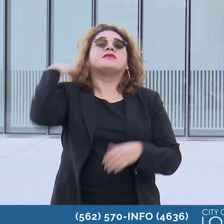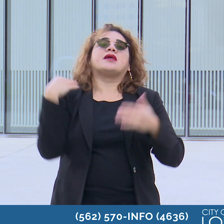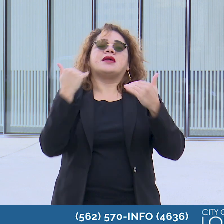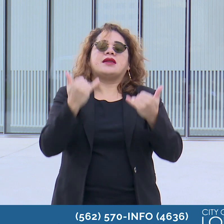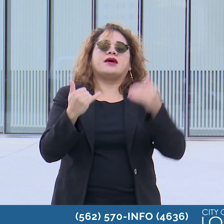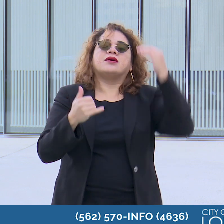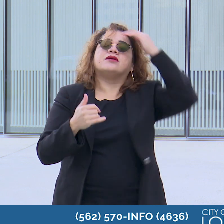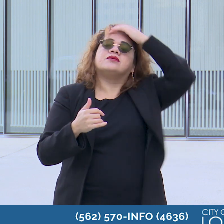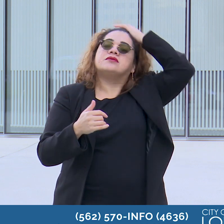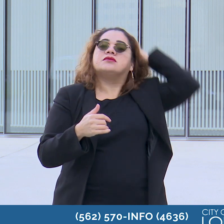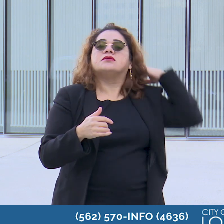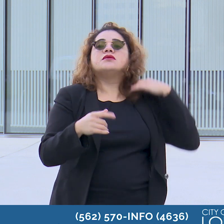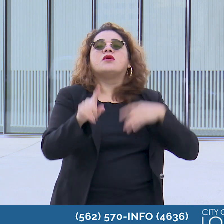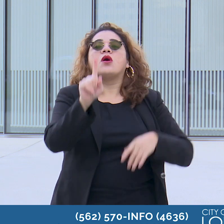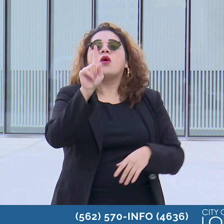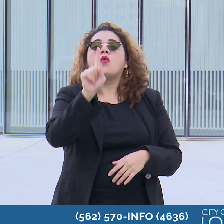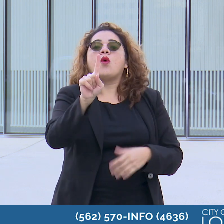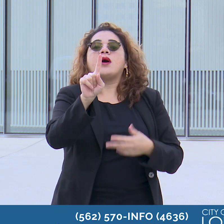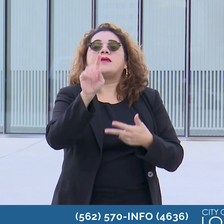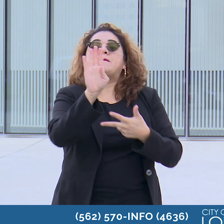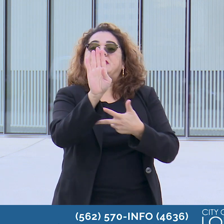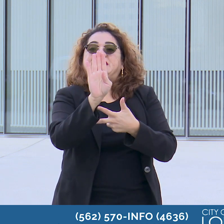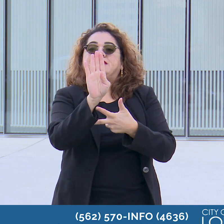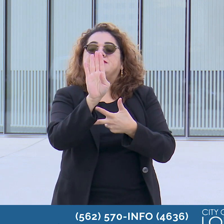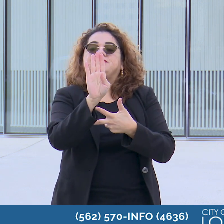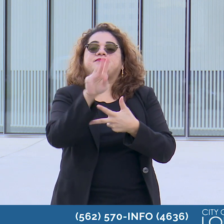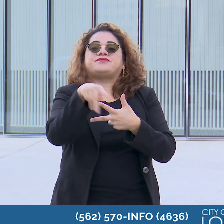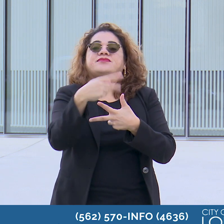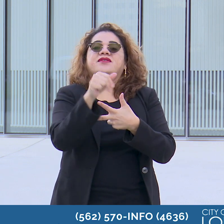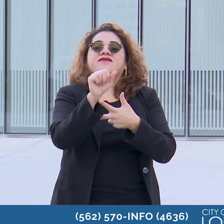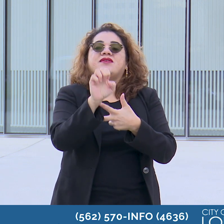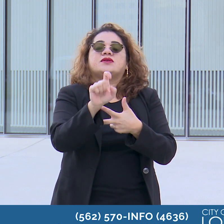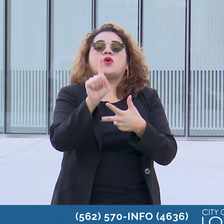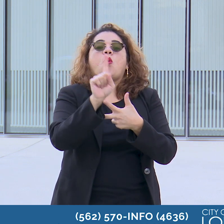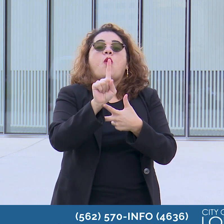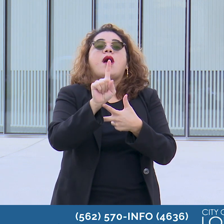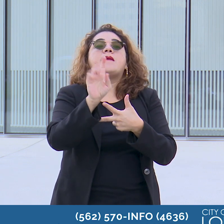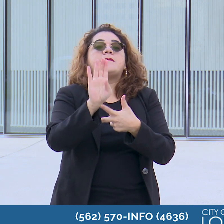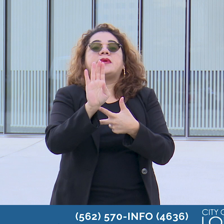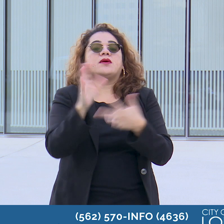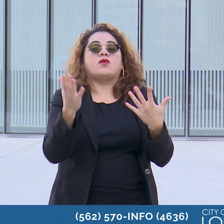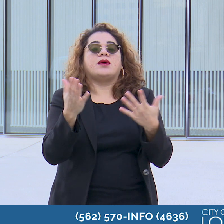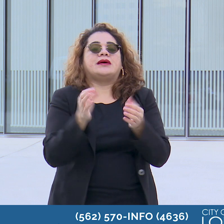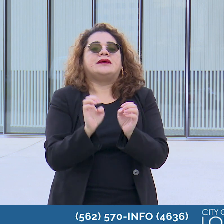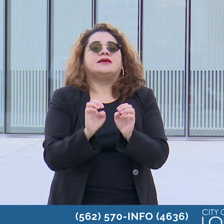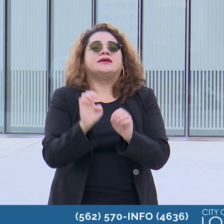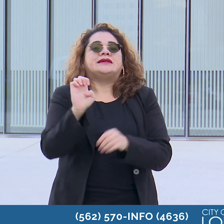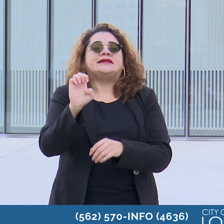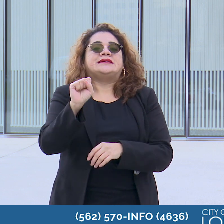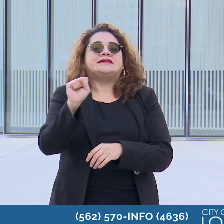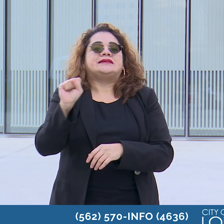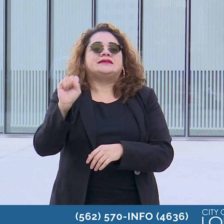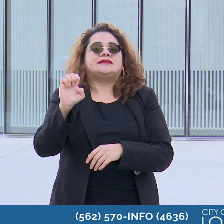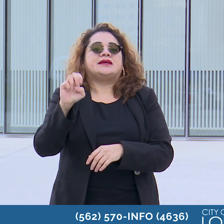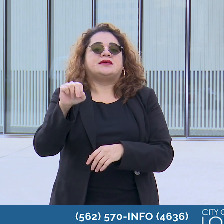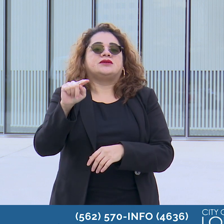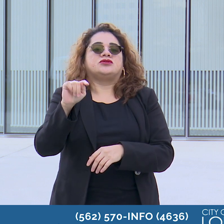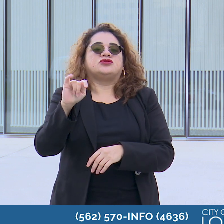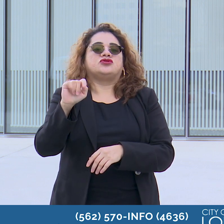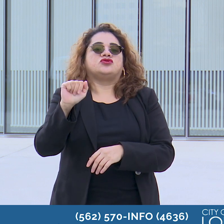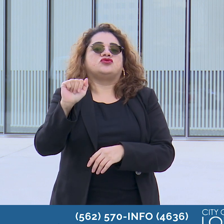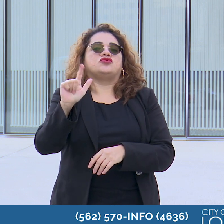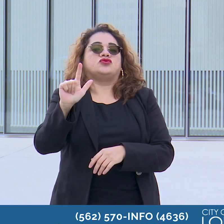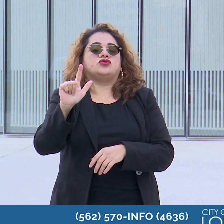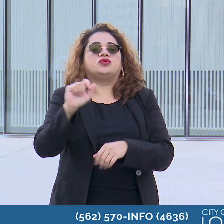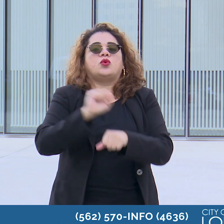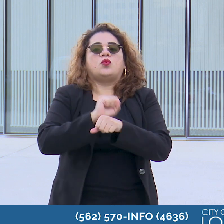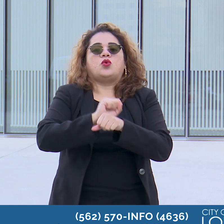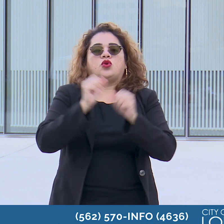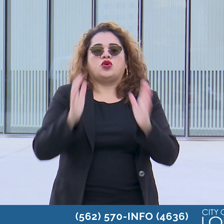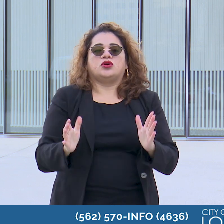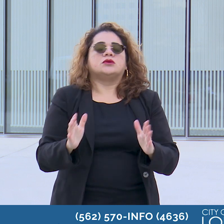which is called 1B. 1B are our essential workers and that are not healthcare related.